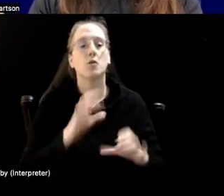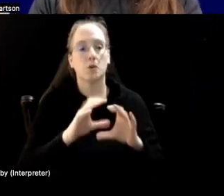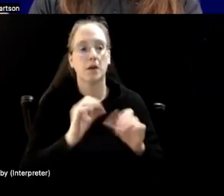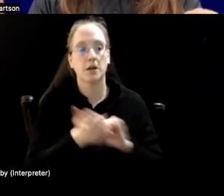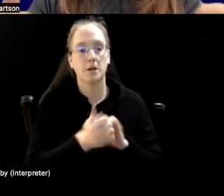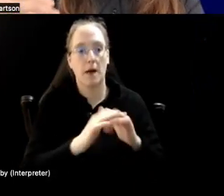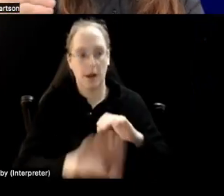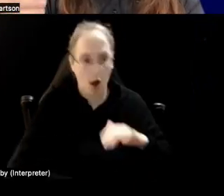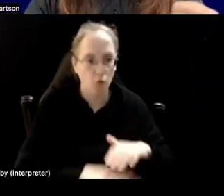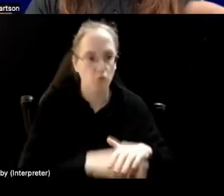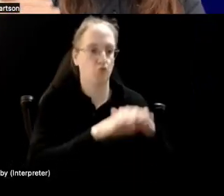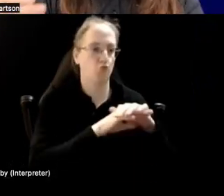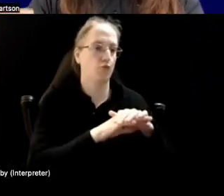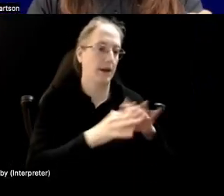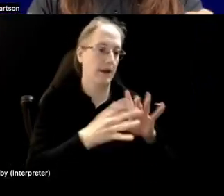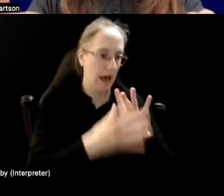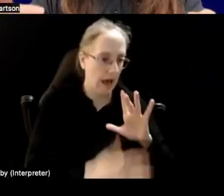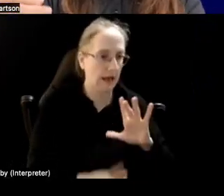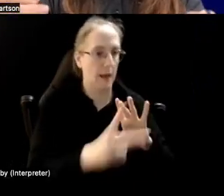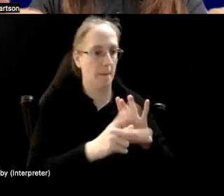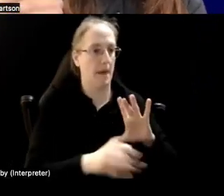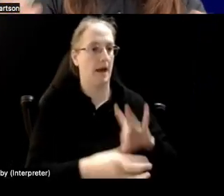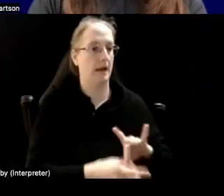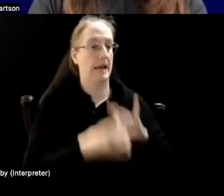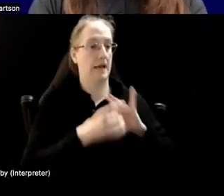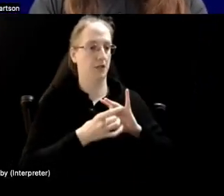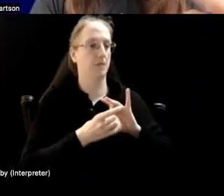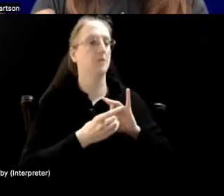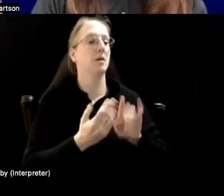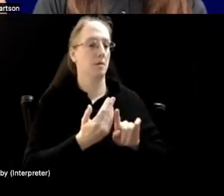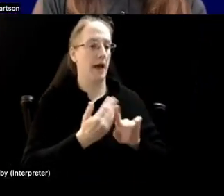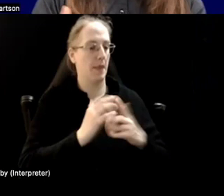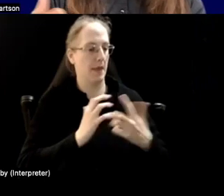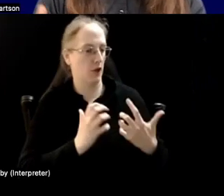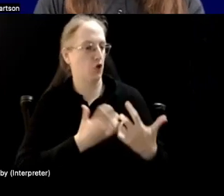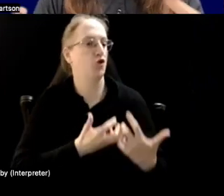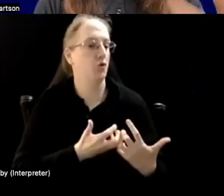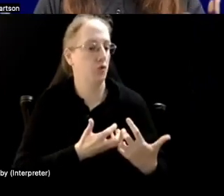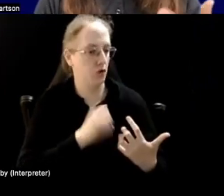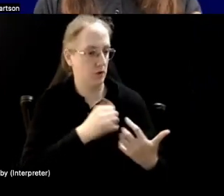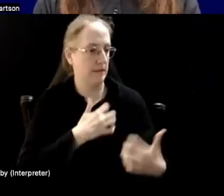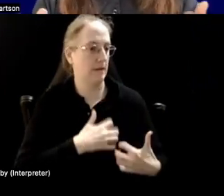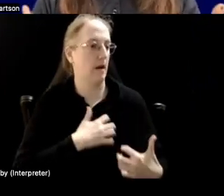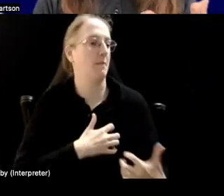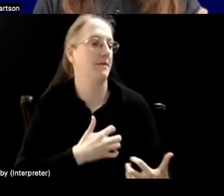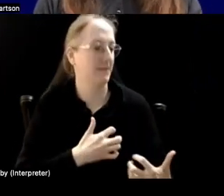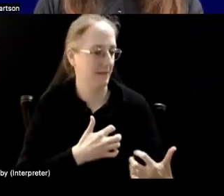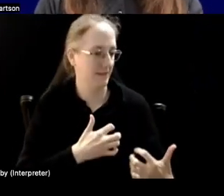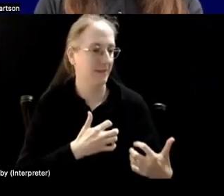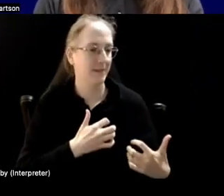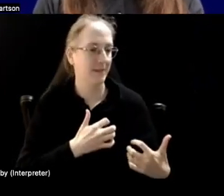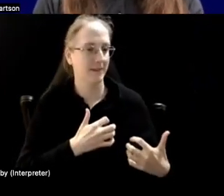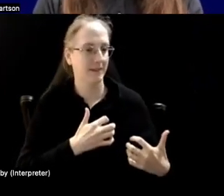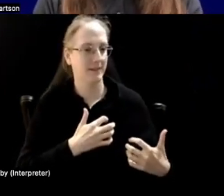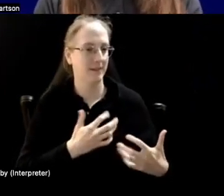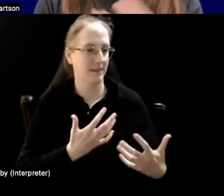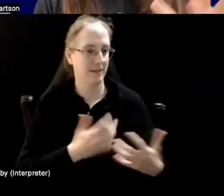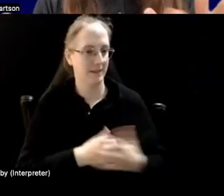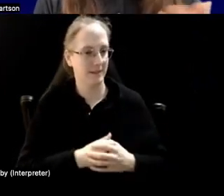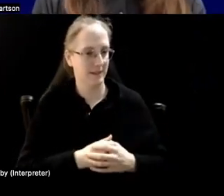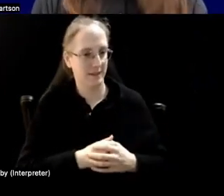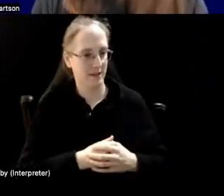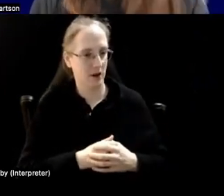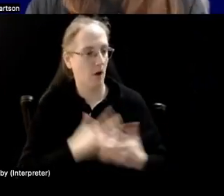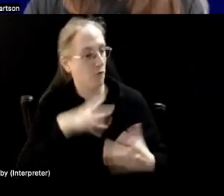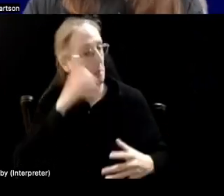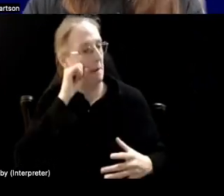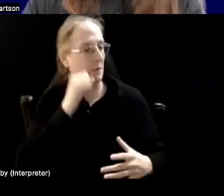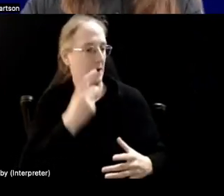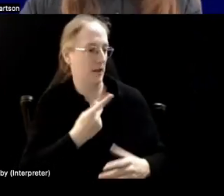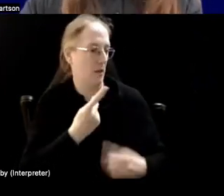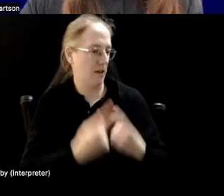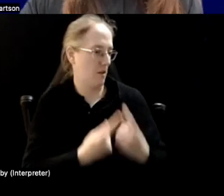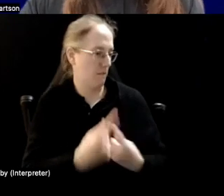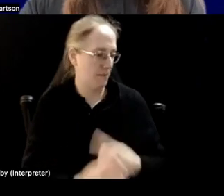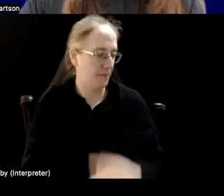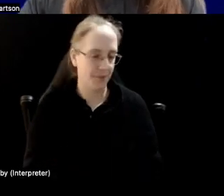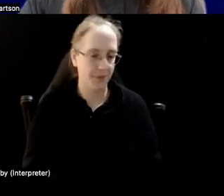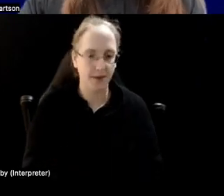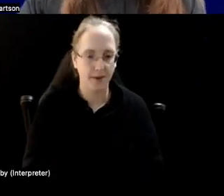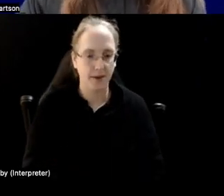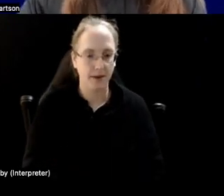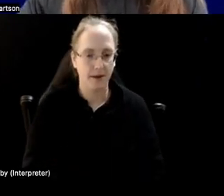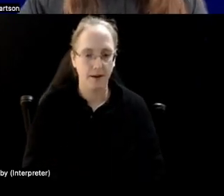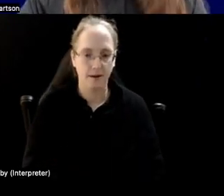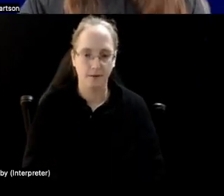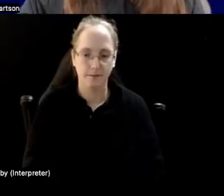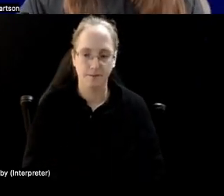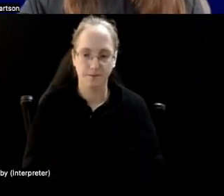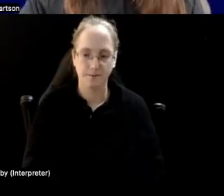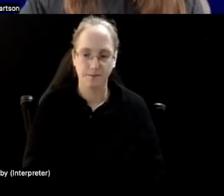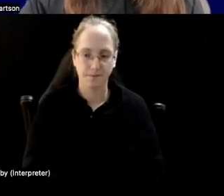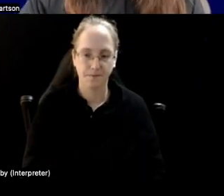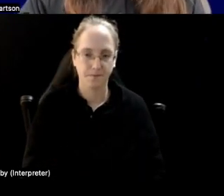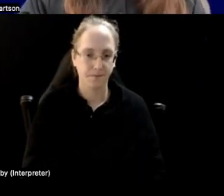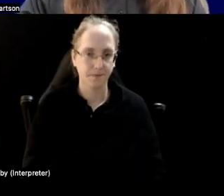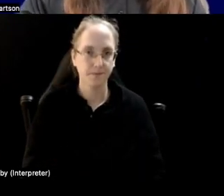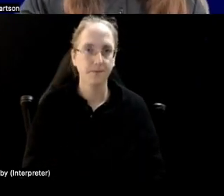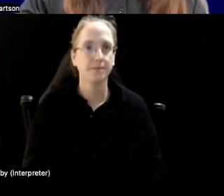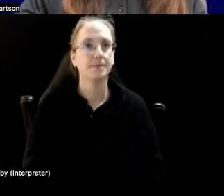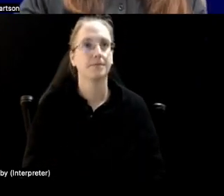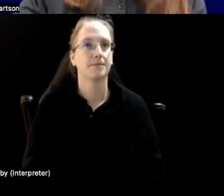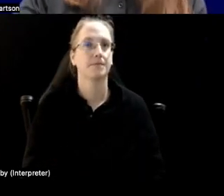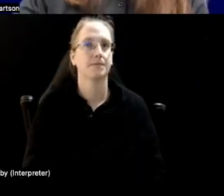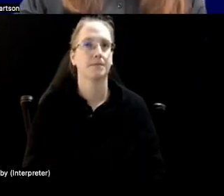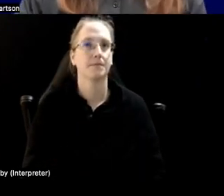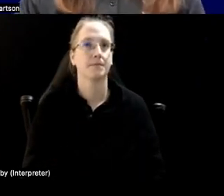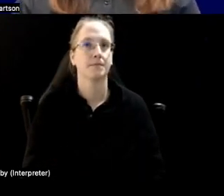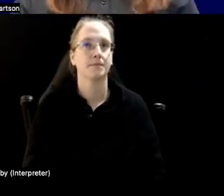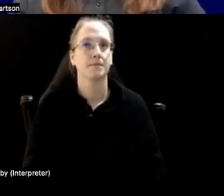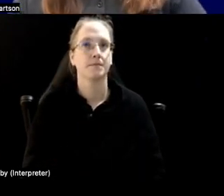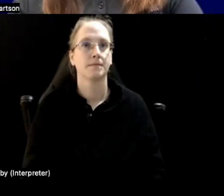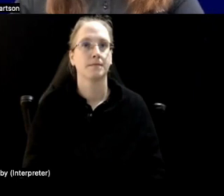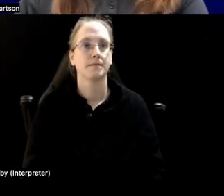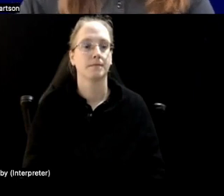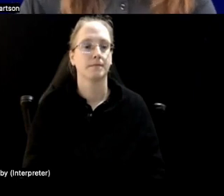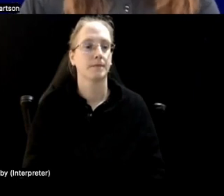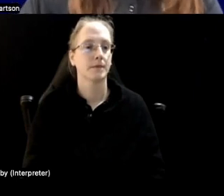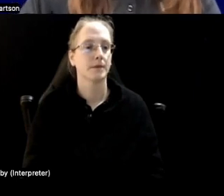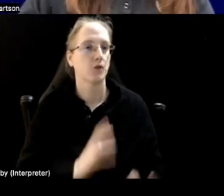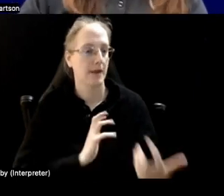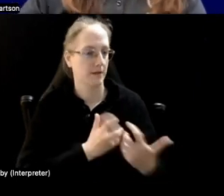contact and then attunes to the excitement of remembering. So, that's attunement.